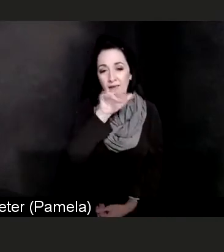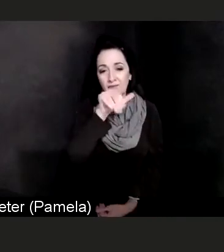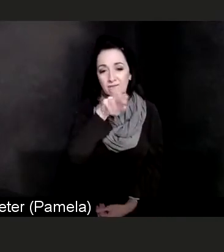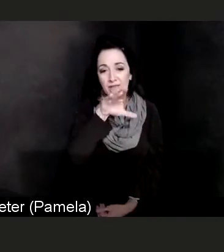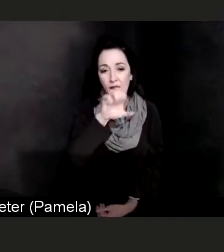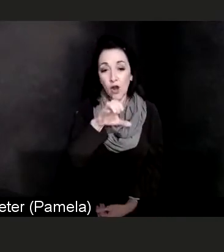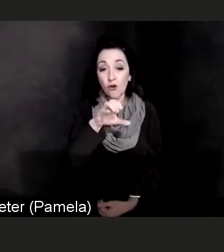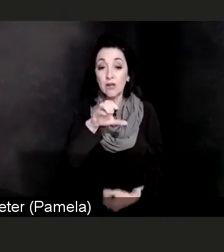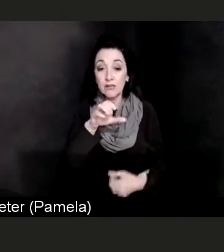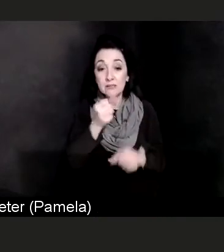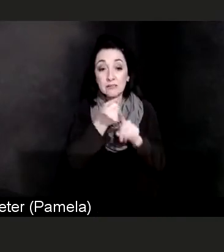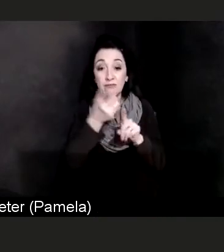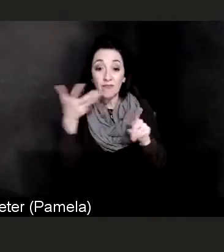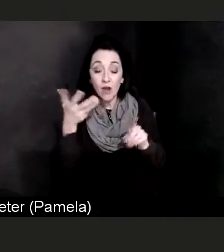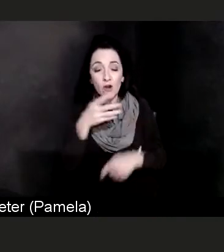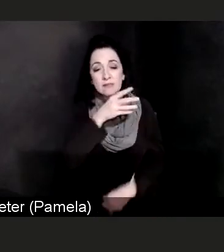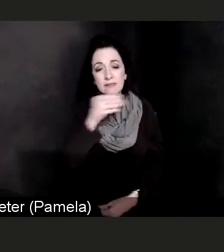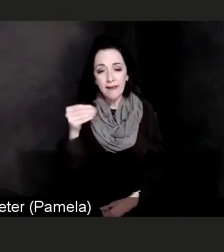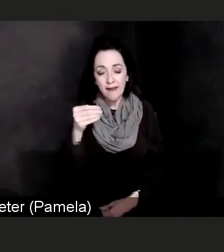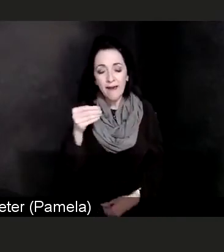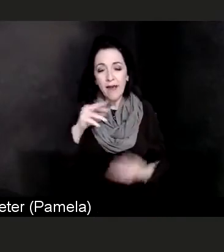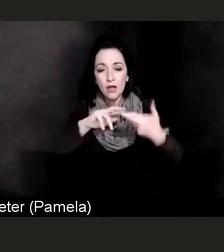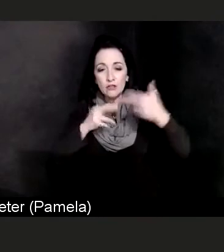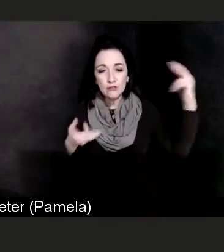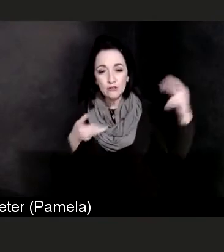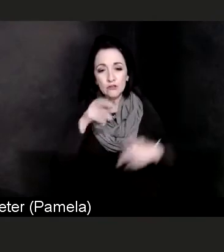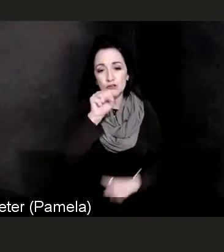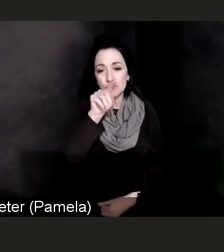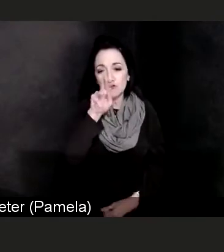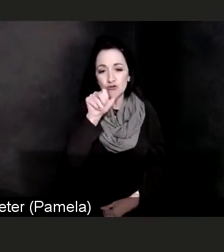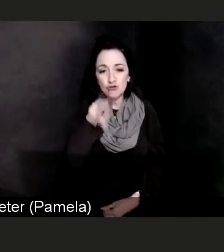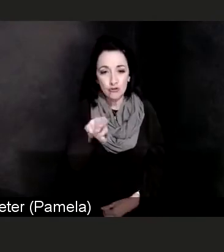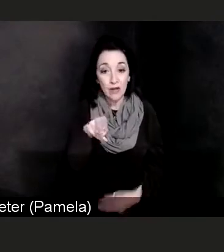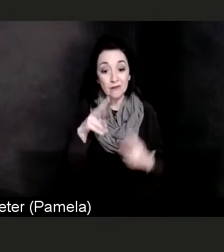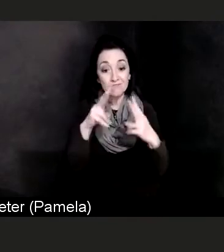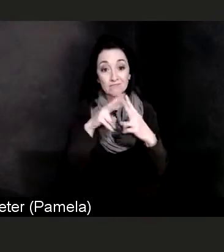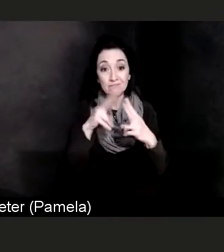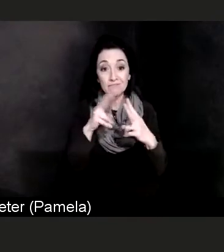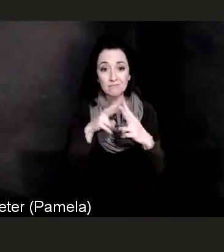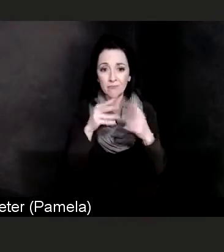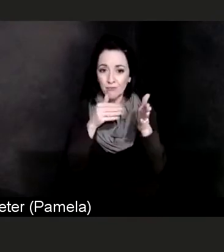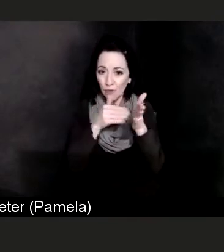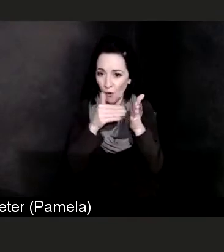that are being discussed very frequently in the news. I need you to bear with me just for a second,